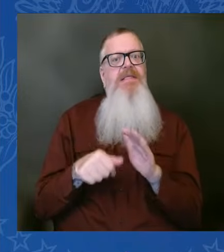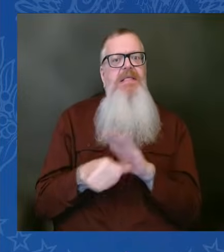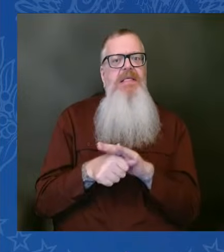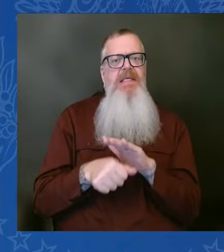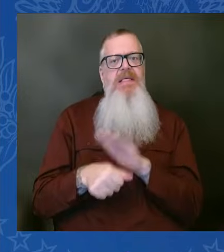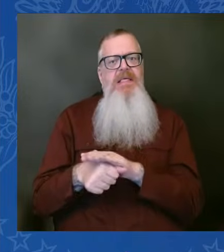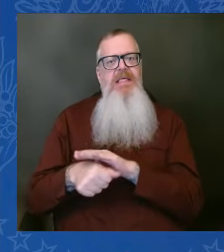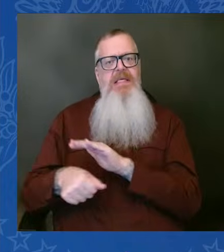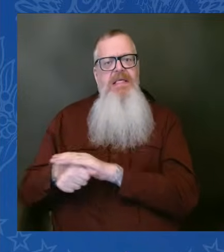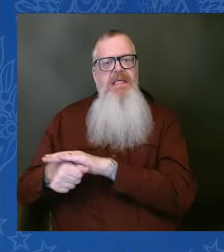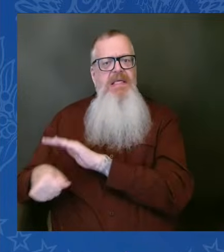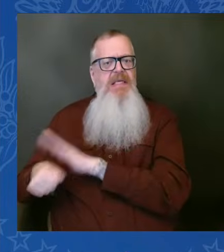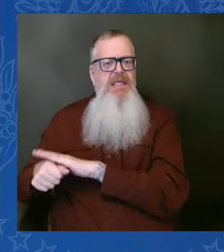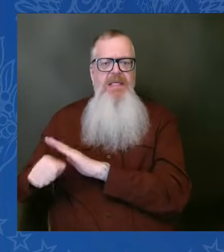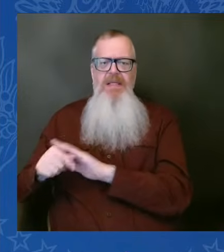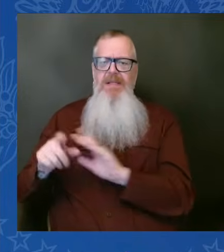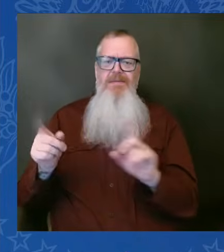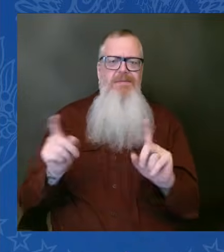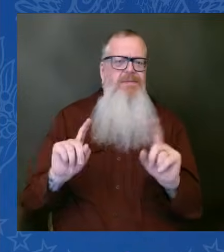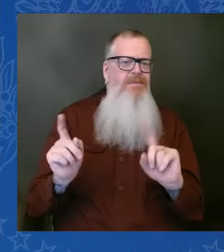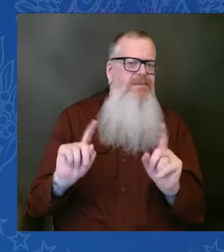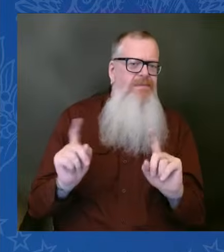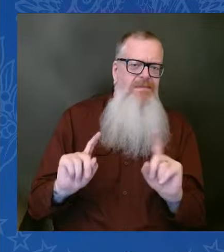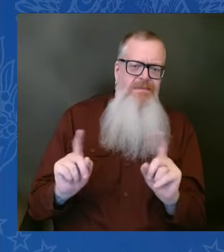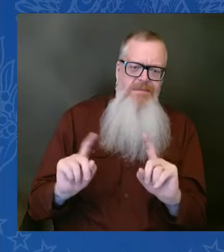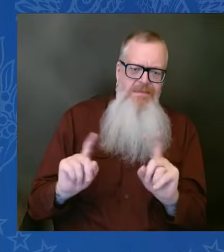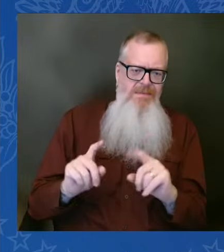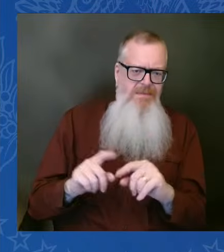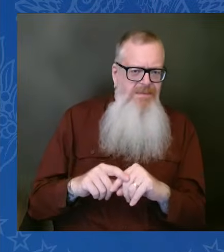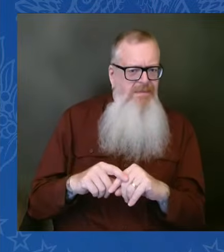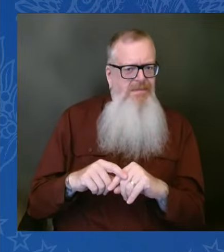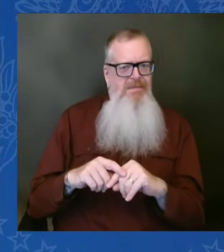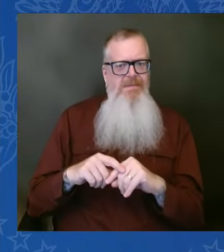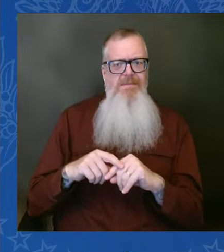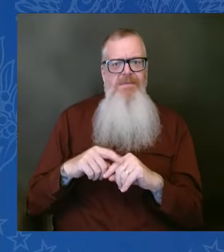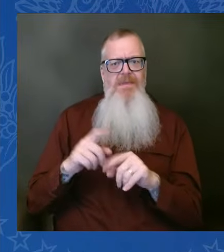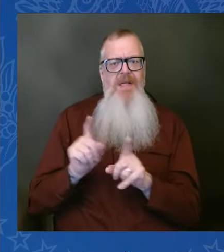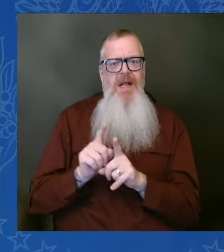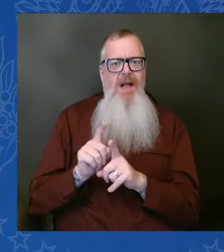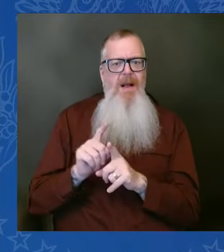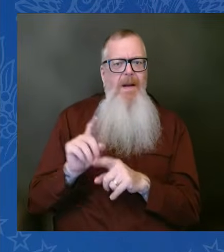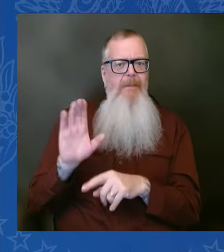like excessive banking overdraft fees. So, I -- I didn’t realize they had the power to do this,